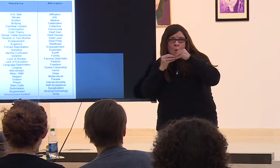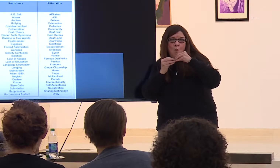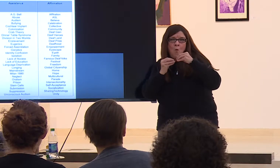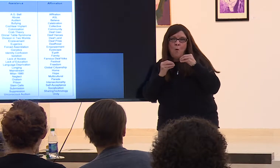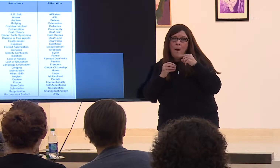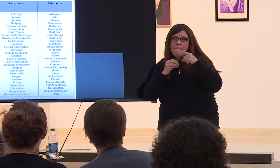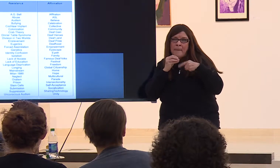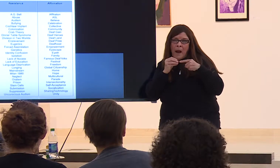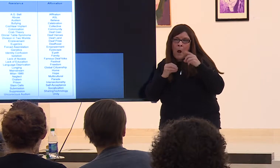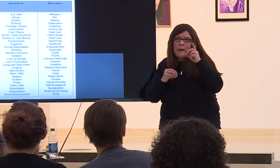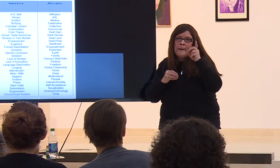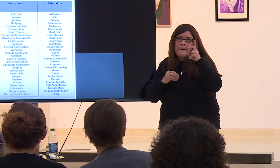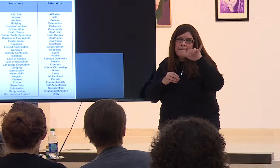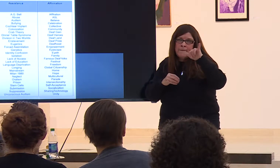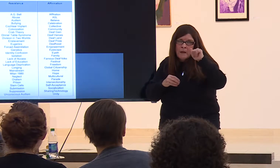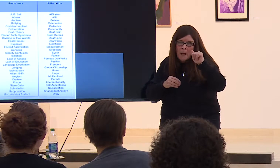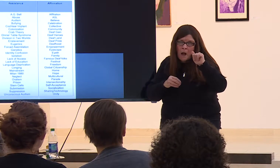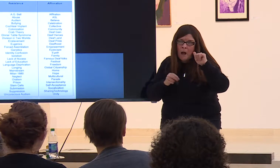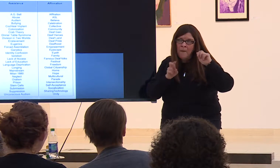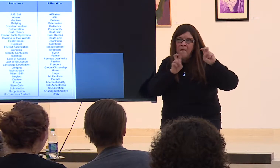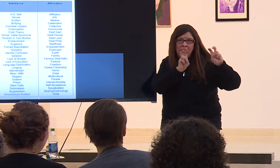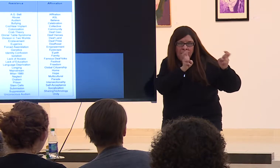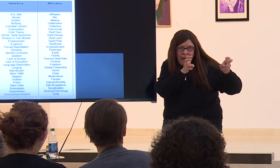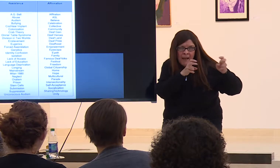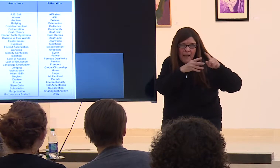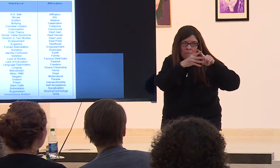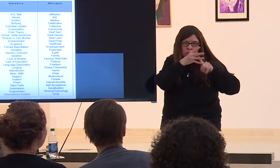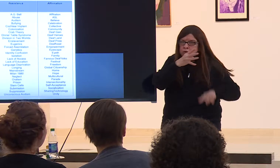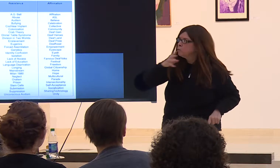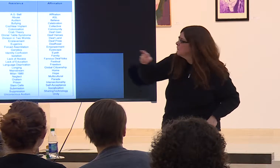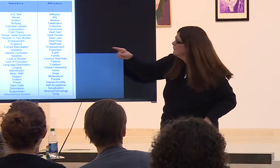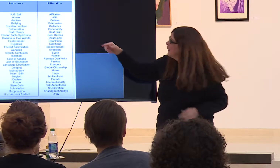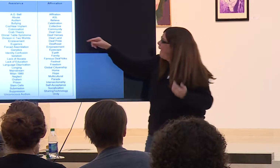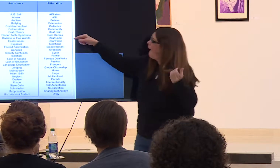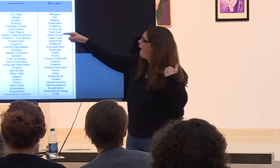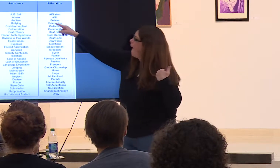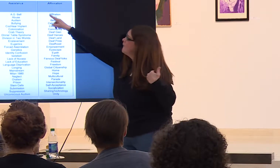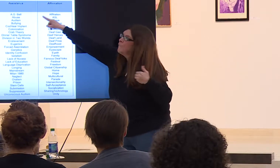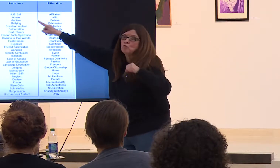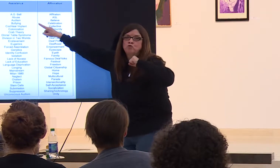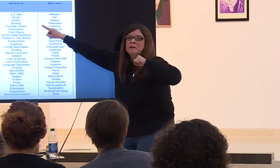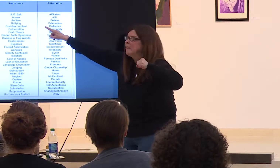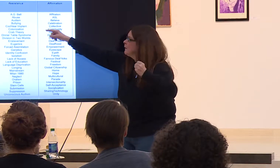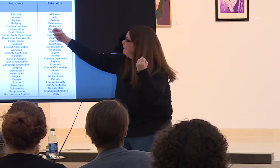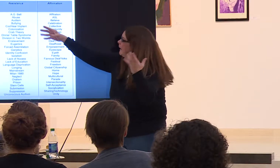If you're interested in learning more about the different De'VIA themes,